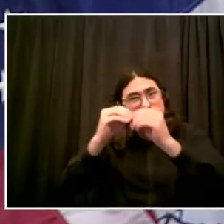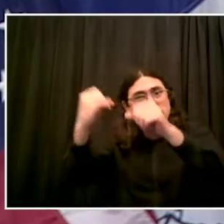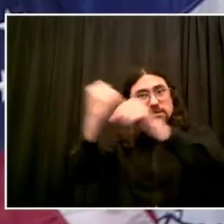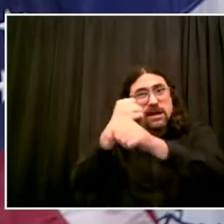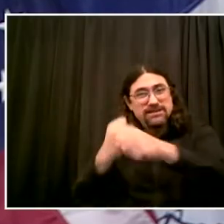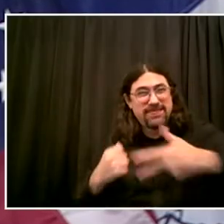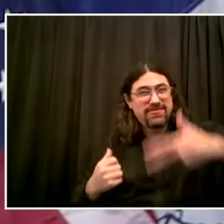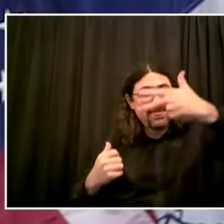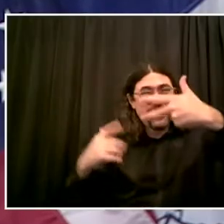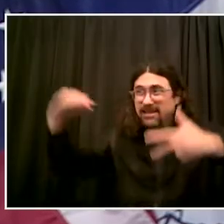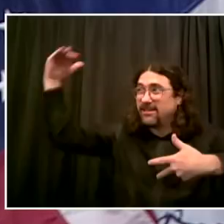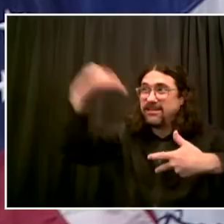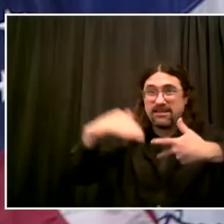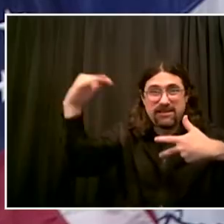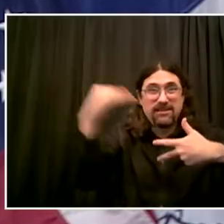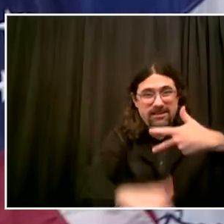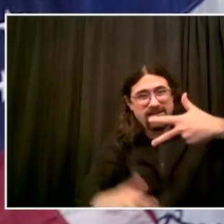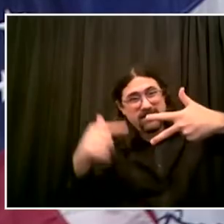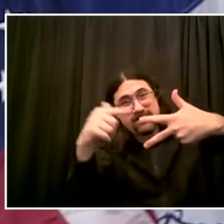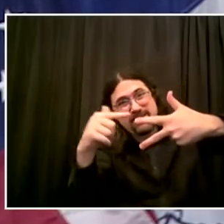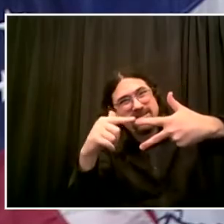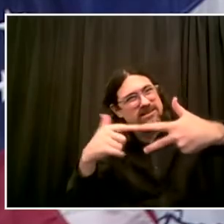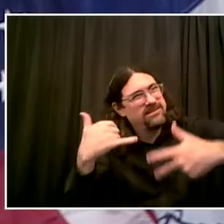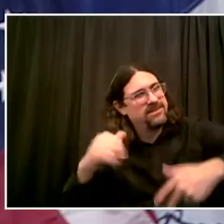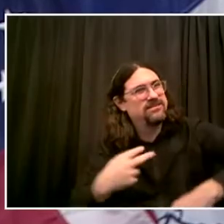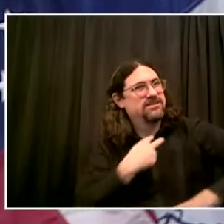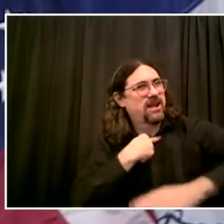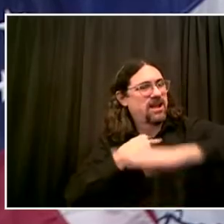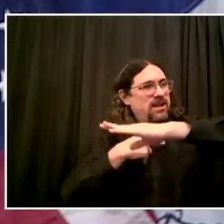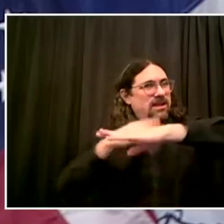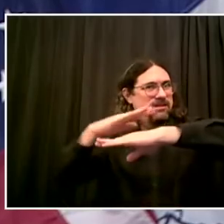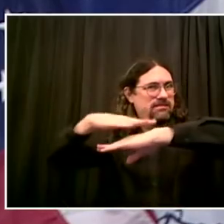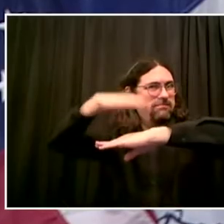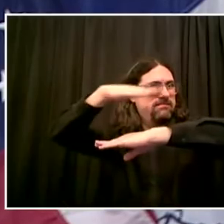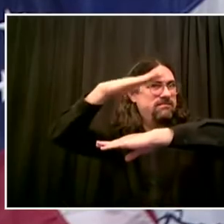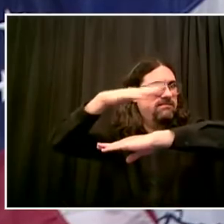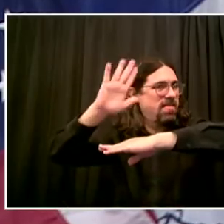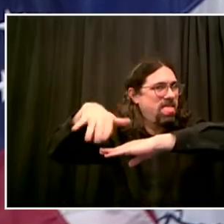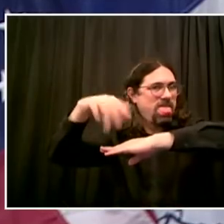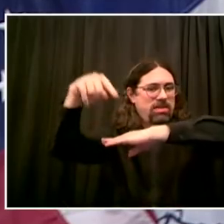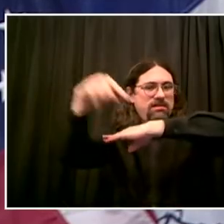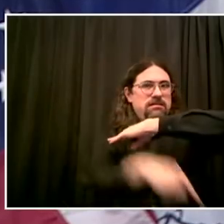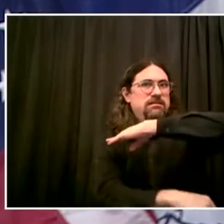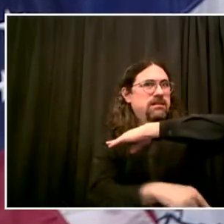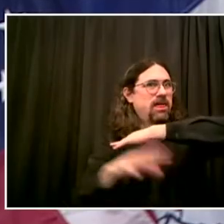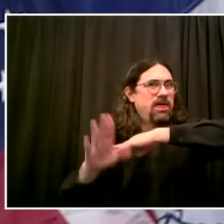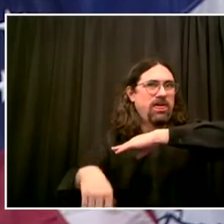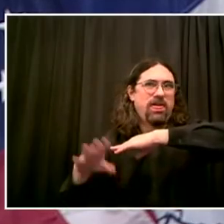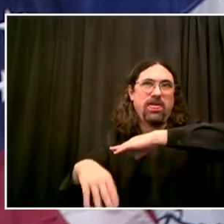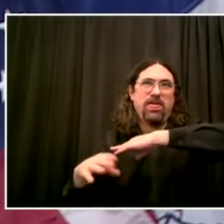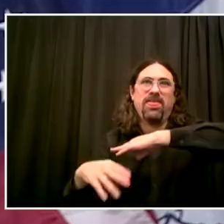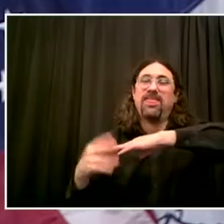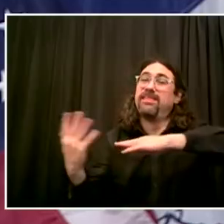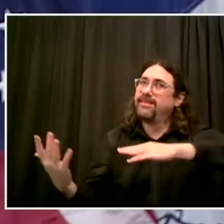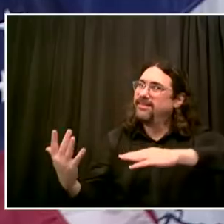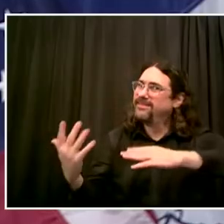THRESHOLD THAT WE NEED TO GET BELOW.